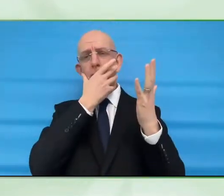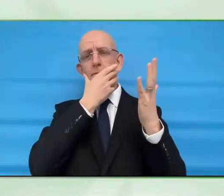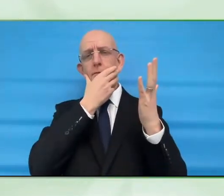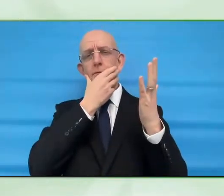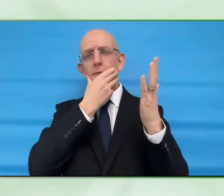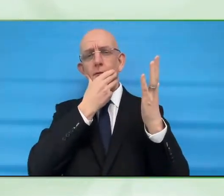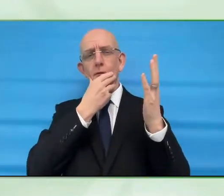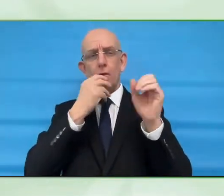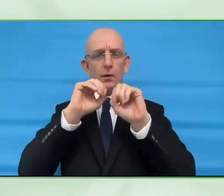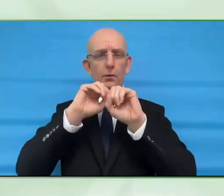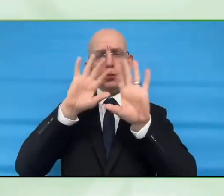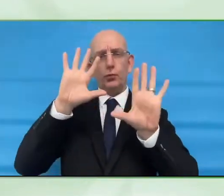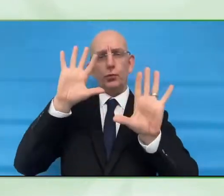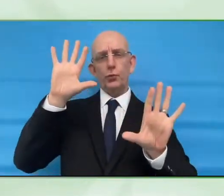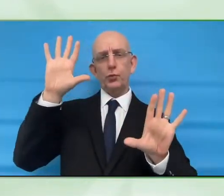and asteroids.